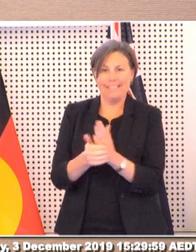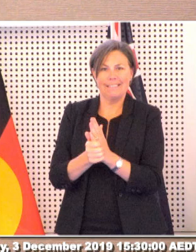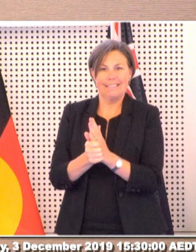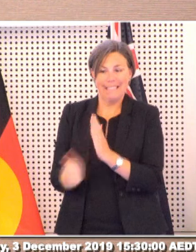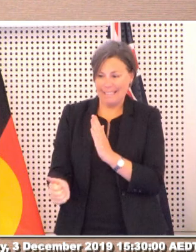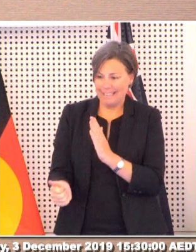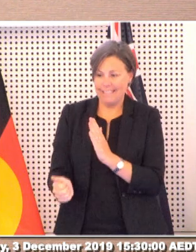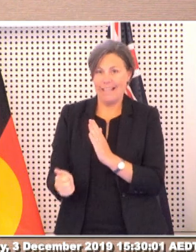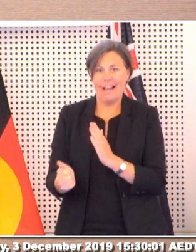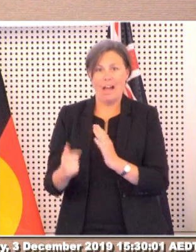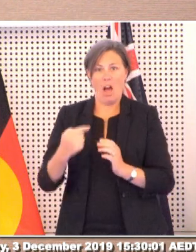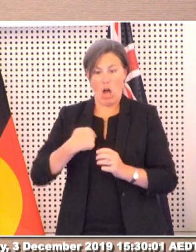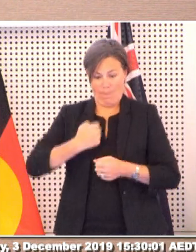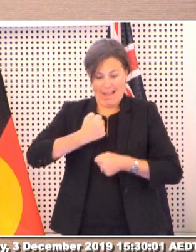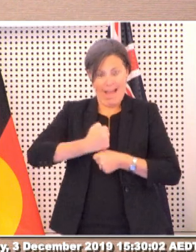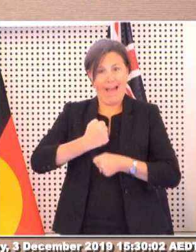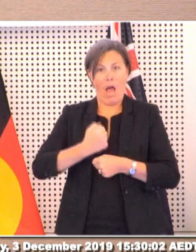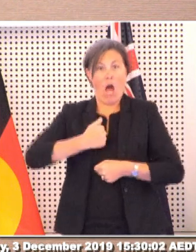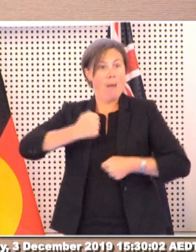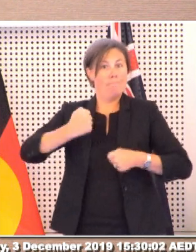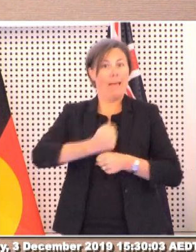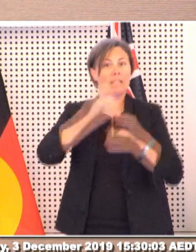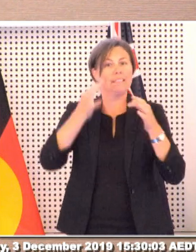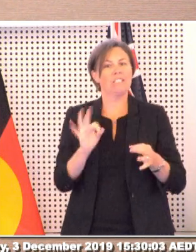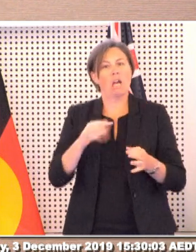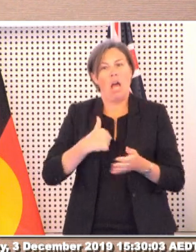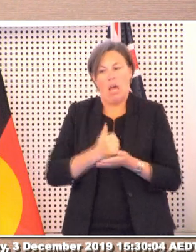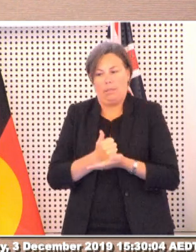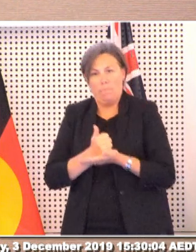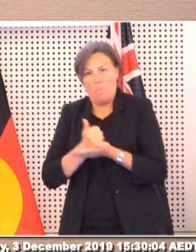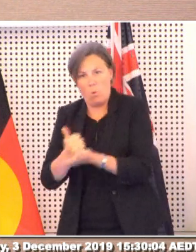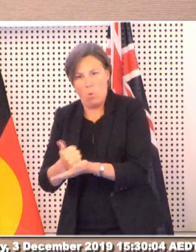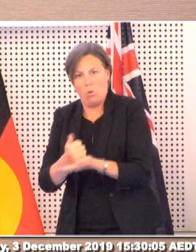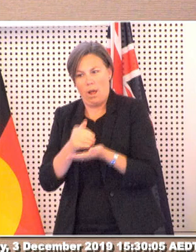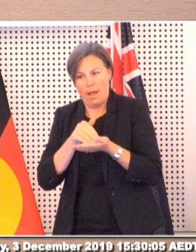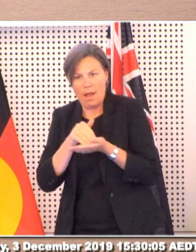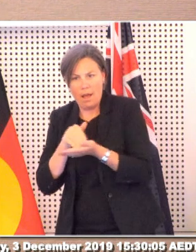to assist people to make decisions to give effect to their wishes, and to be involved